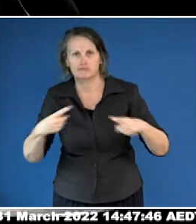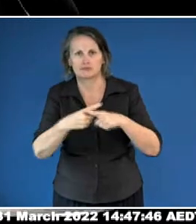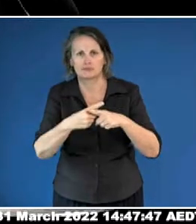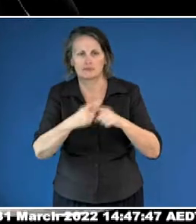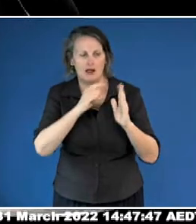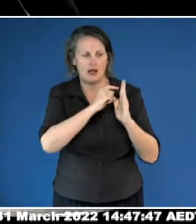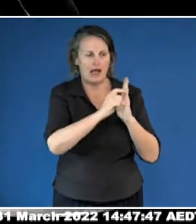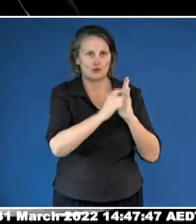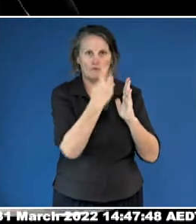of the CRPD.